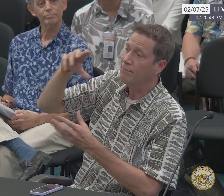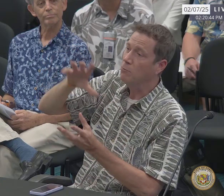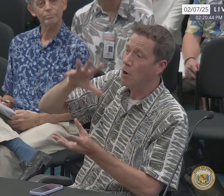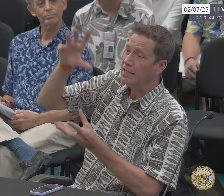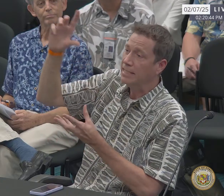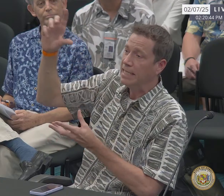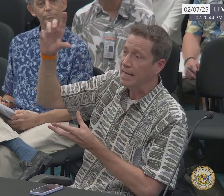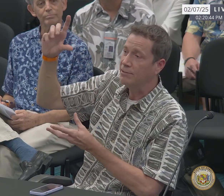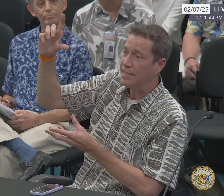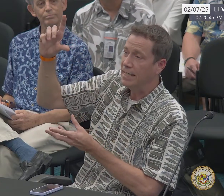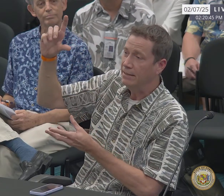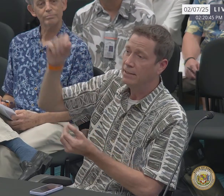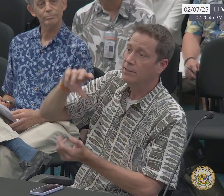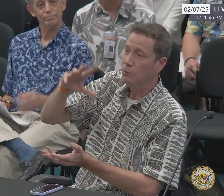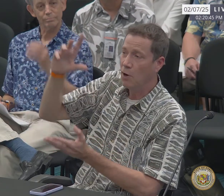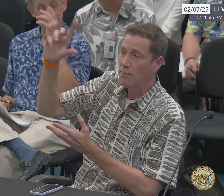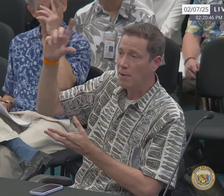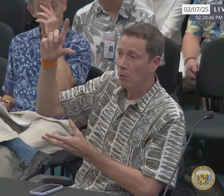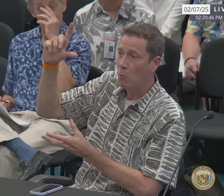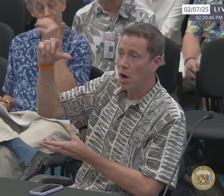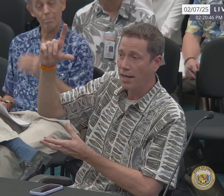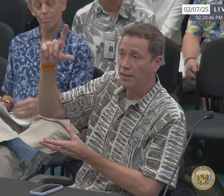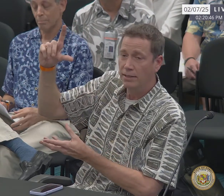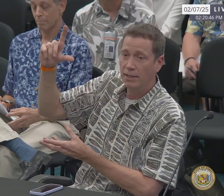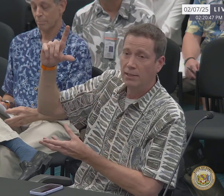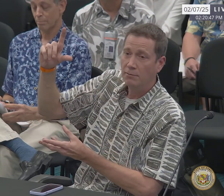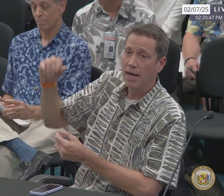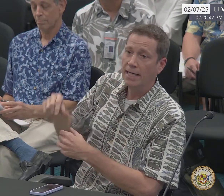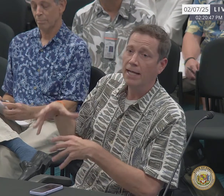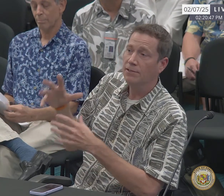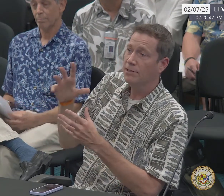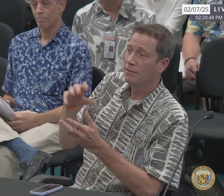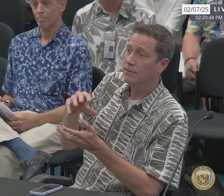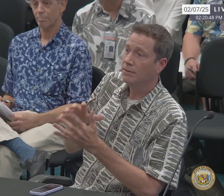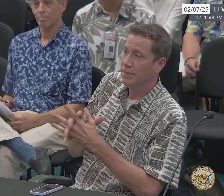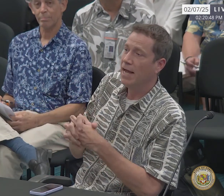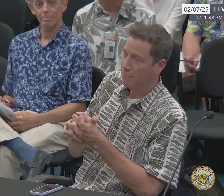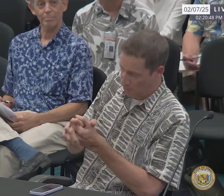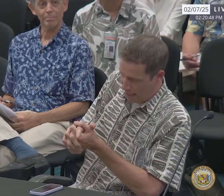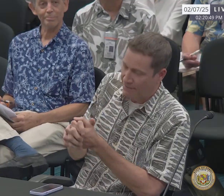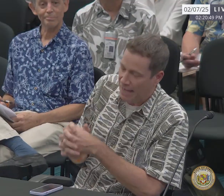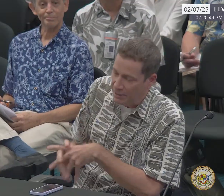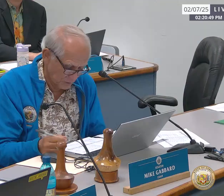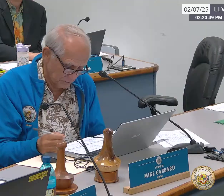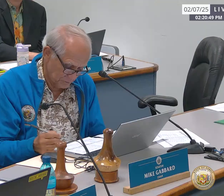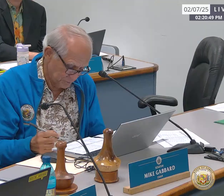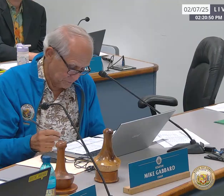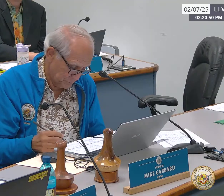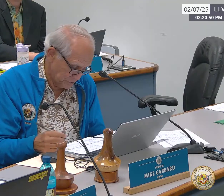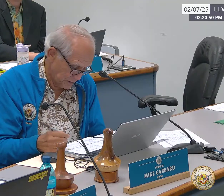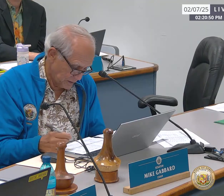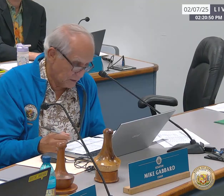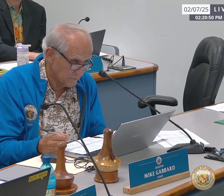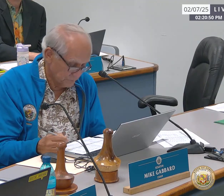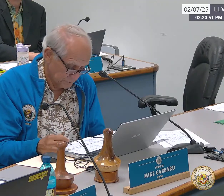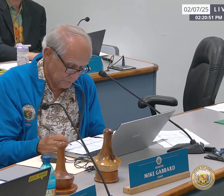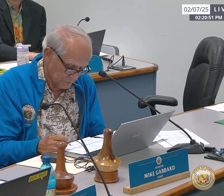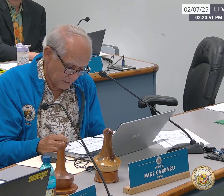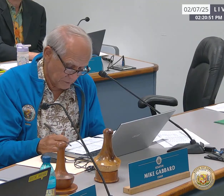So if you want THC, you want marijuana. Right? Right. Your times up sir. Thank you very much for your testimony. Thank you very much. Appreciate It.